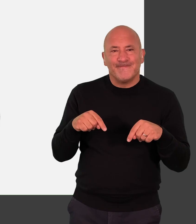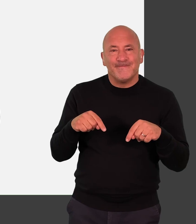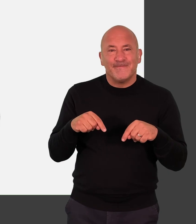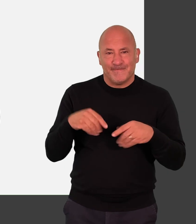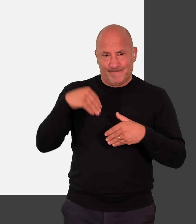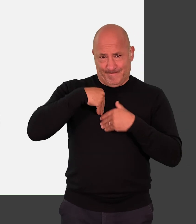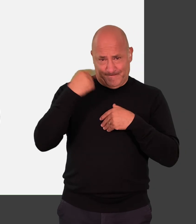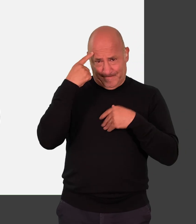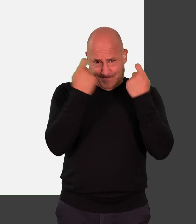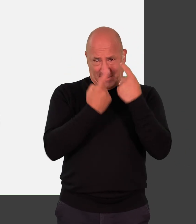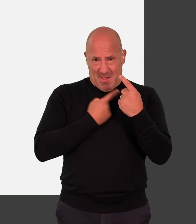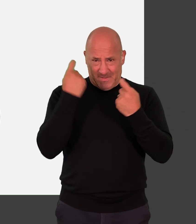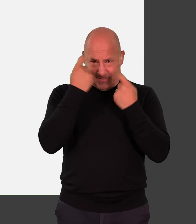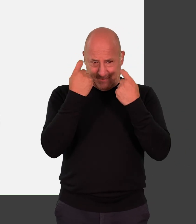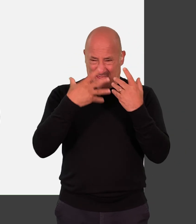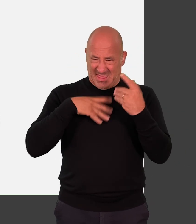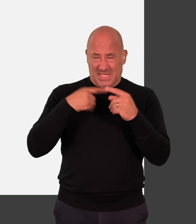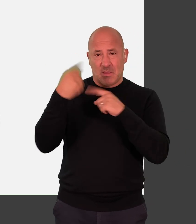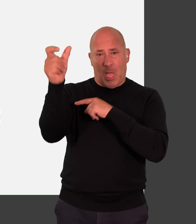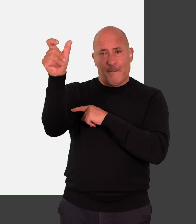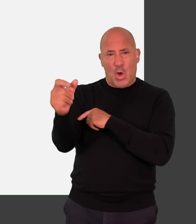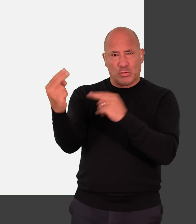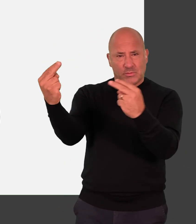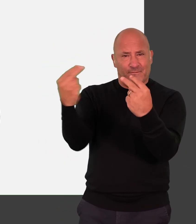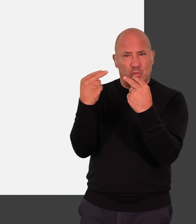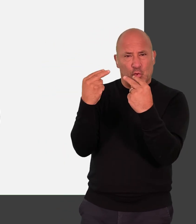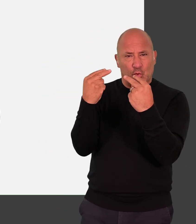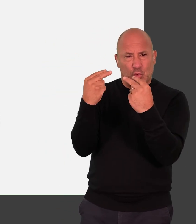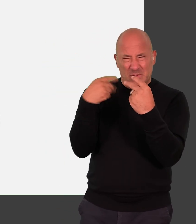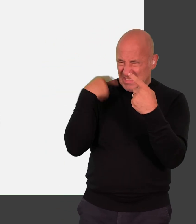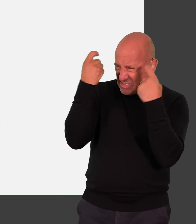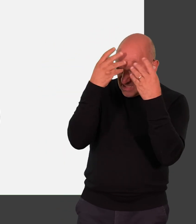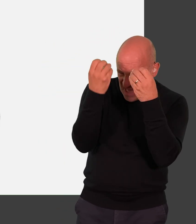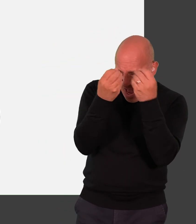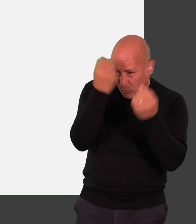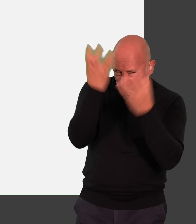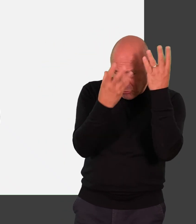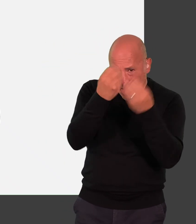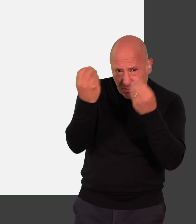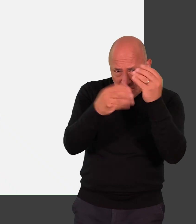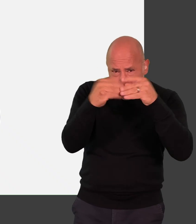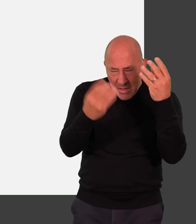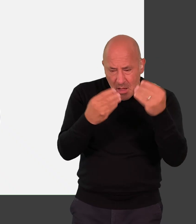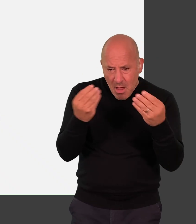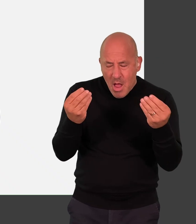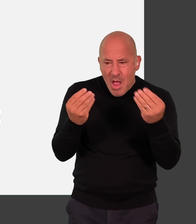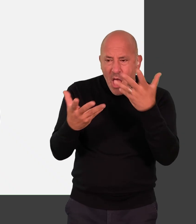Insider thinking may need outsider viewpoints to untangle it and explain why it’s happening.